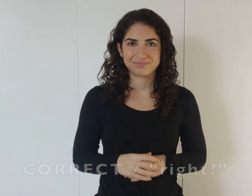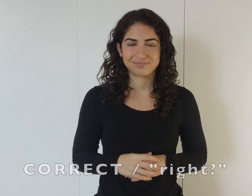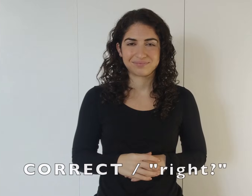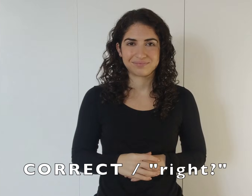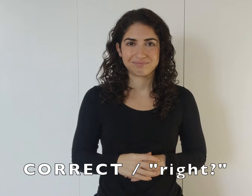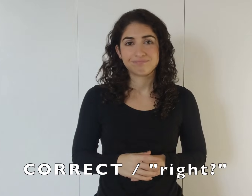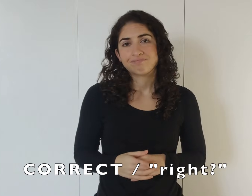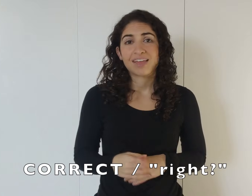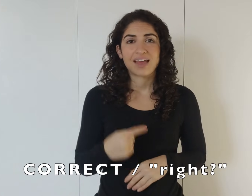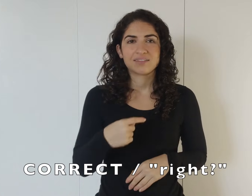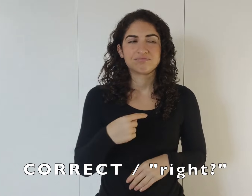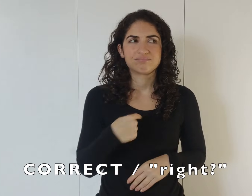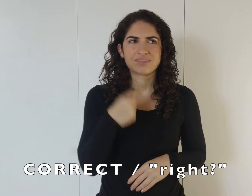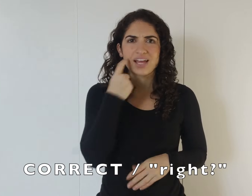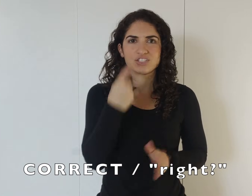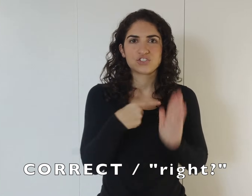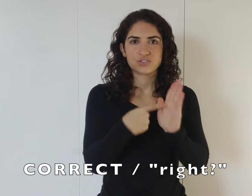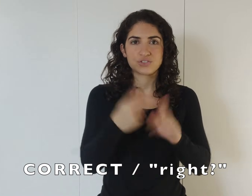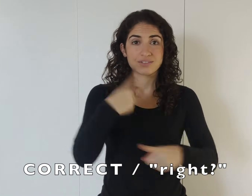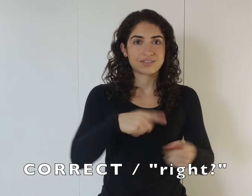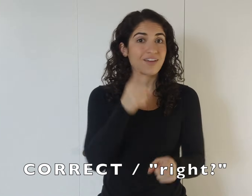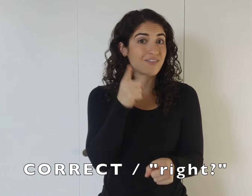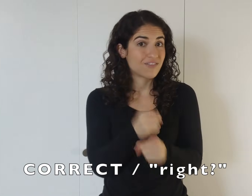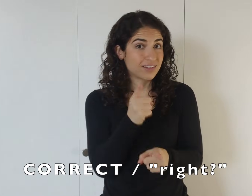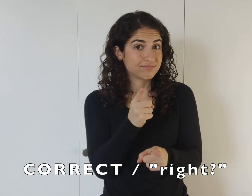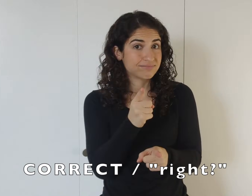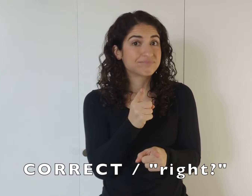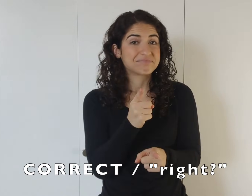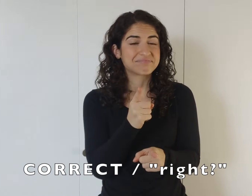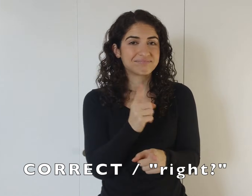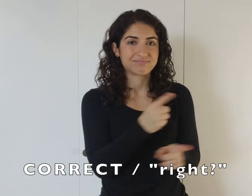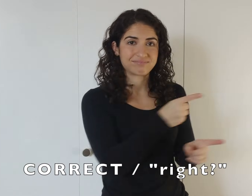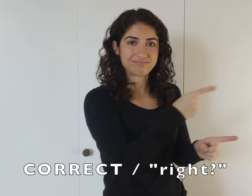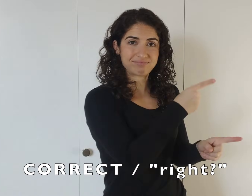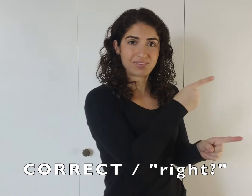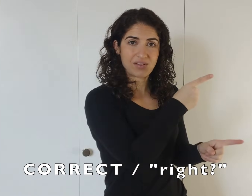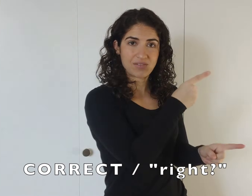And I just showed you the sign CORRECT.